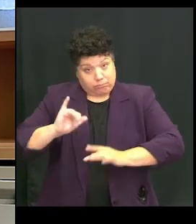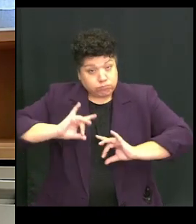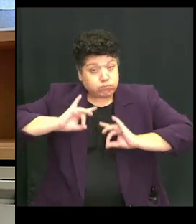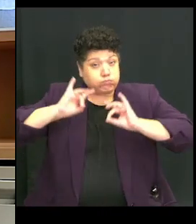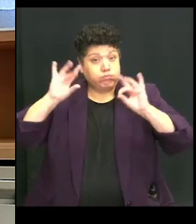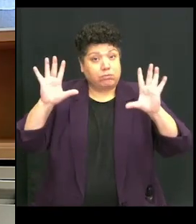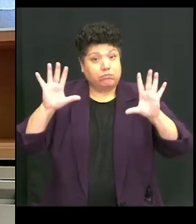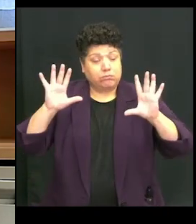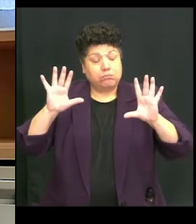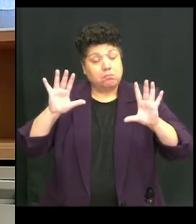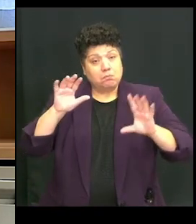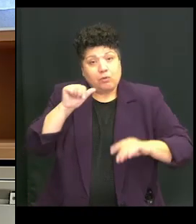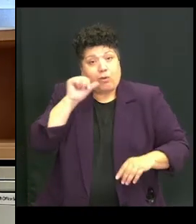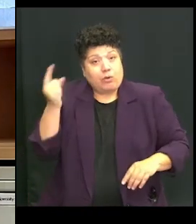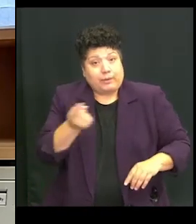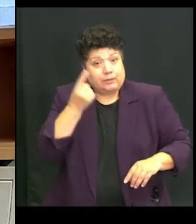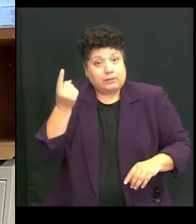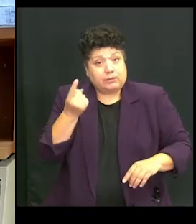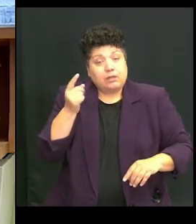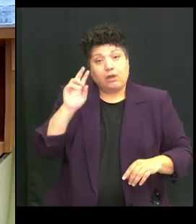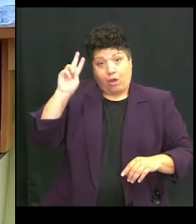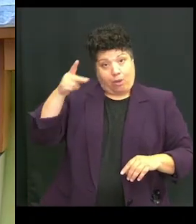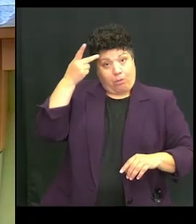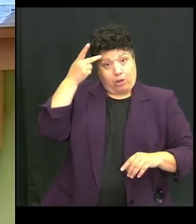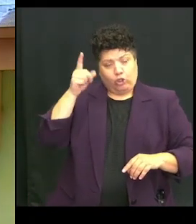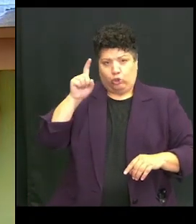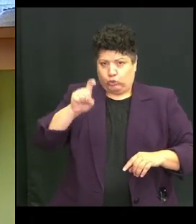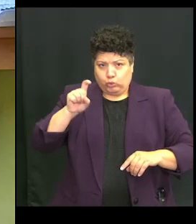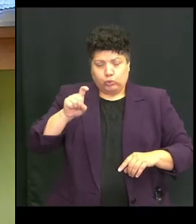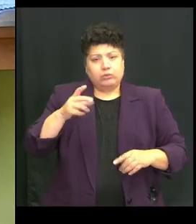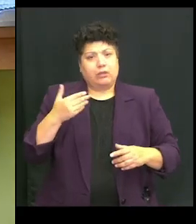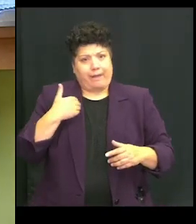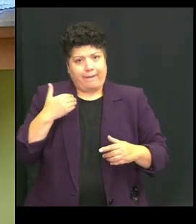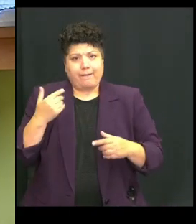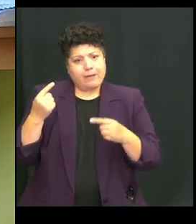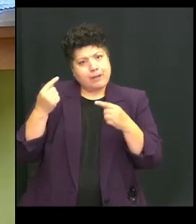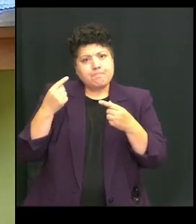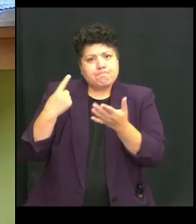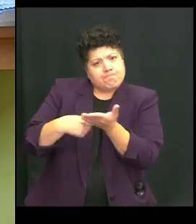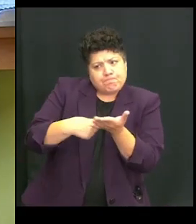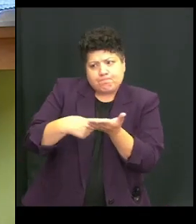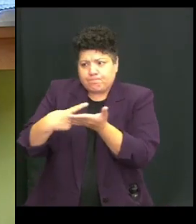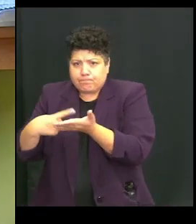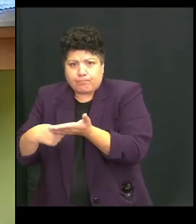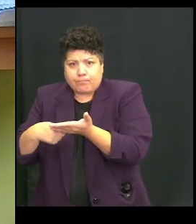Politics should be a contest of ideas and values where reasonable people can disagree.